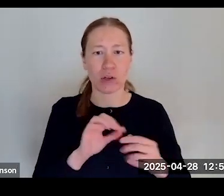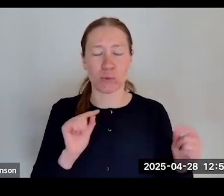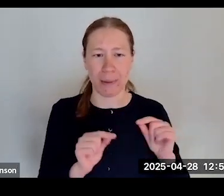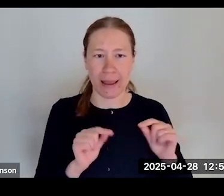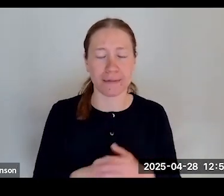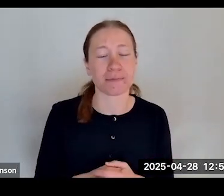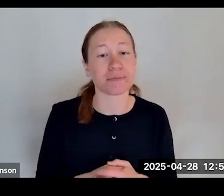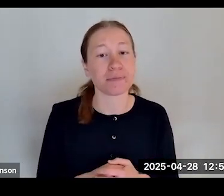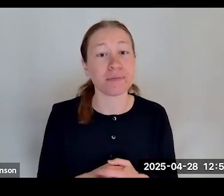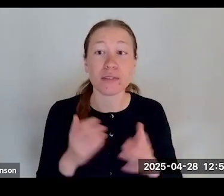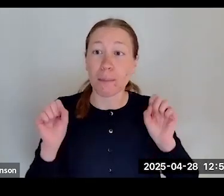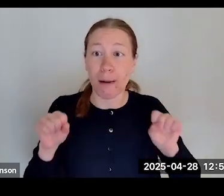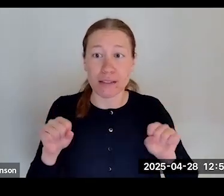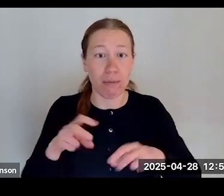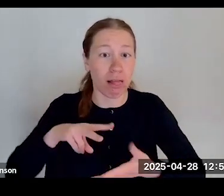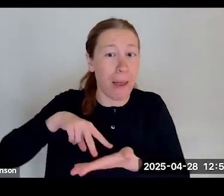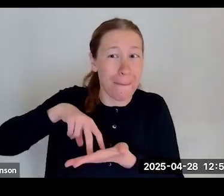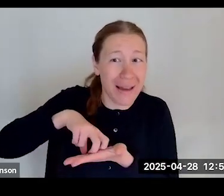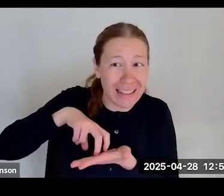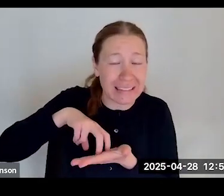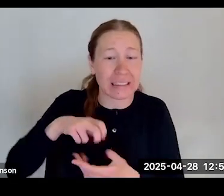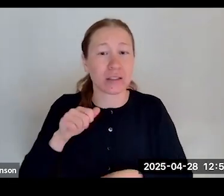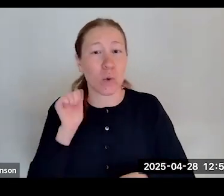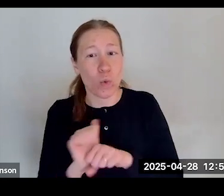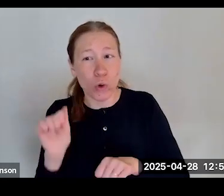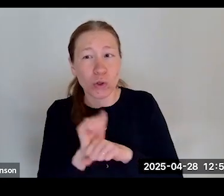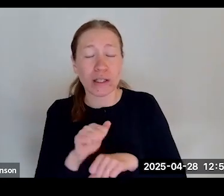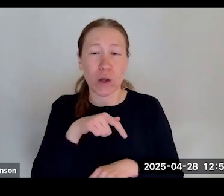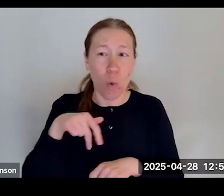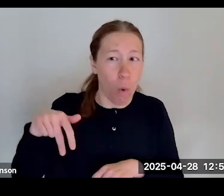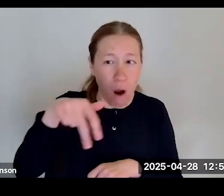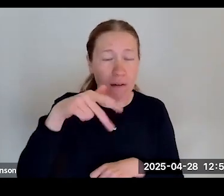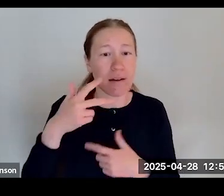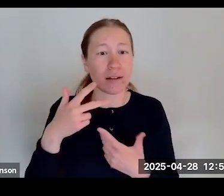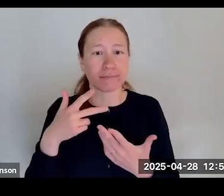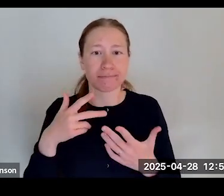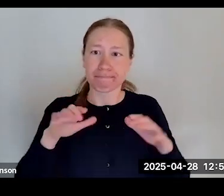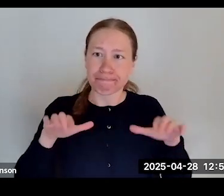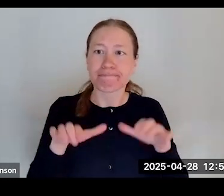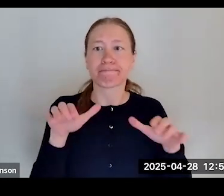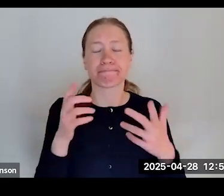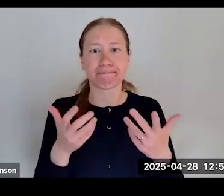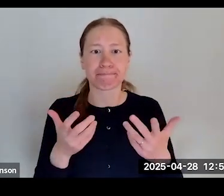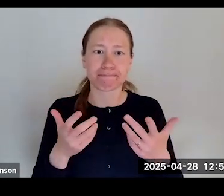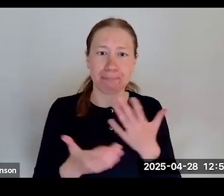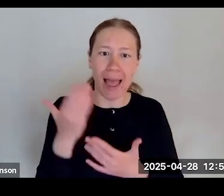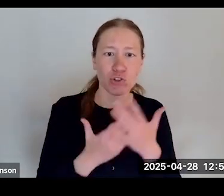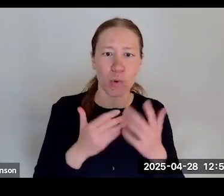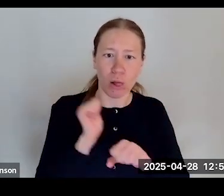So this relates to bending, working, walking, performing manual tasks, lifting, standing, and sitting.